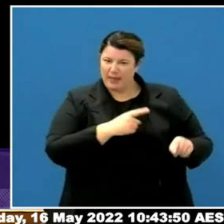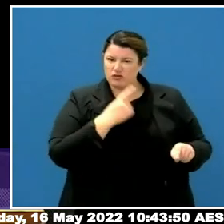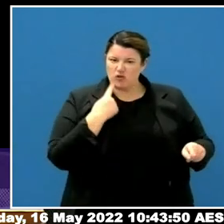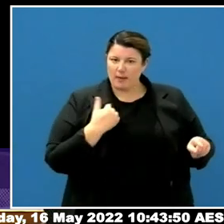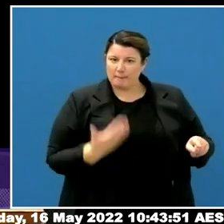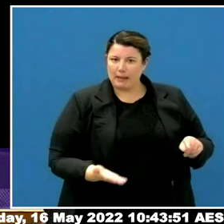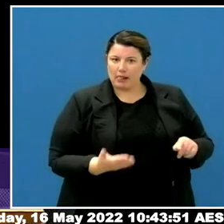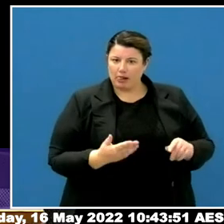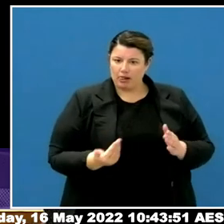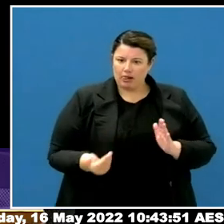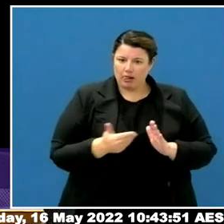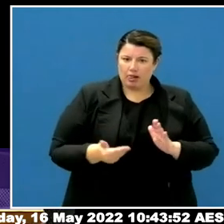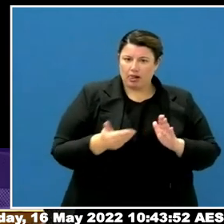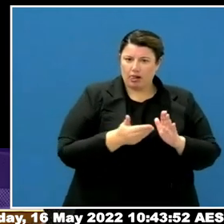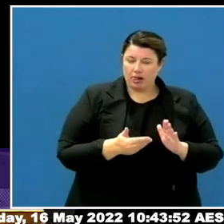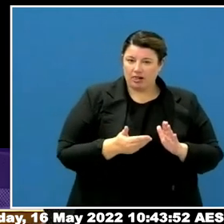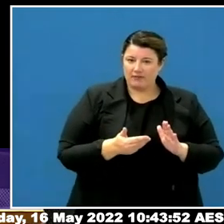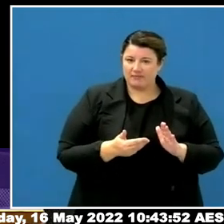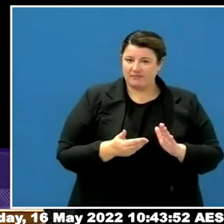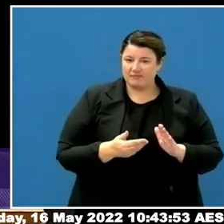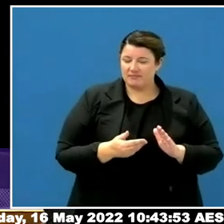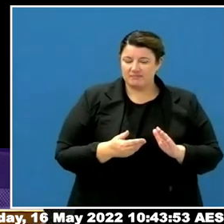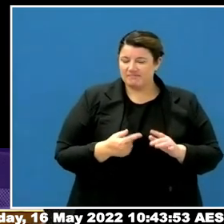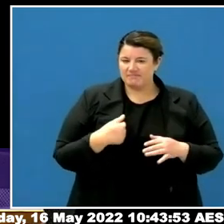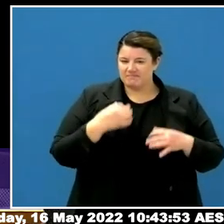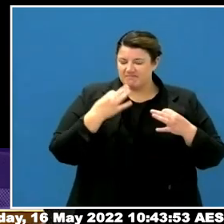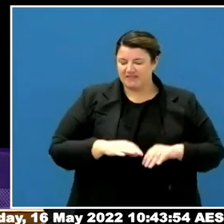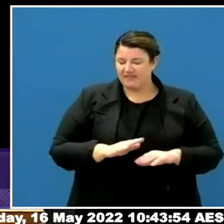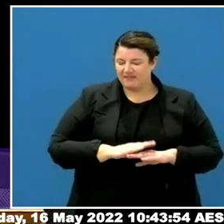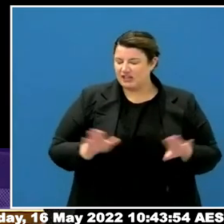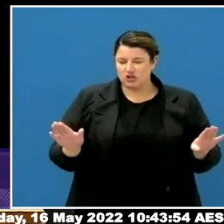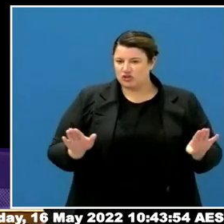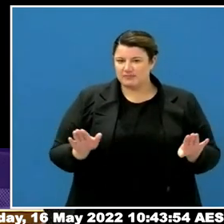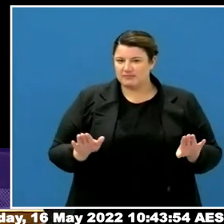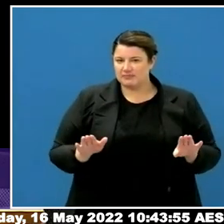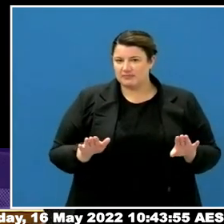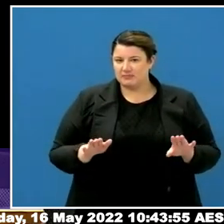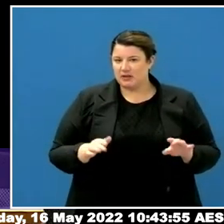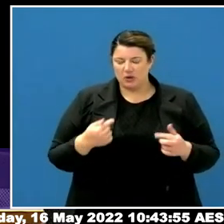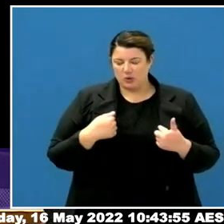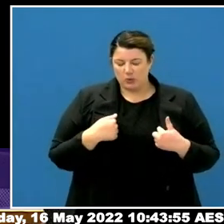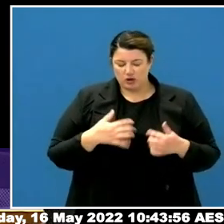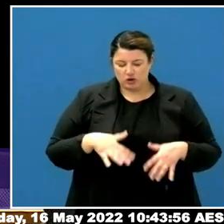Suzie will call this the final straw, and say that "Fundamentally we did not trust